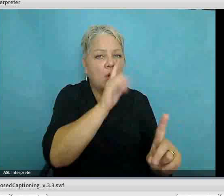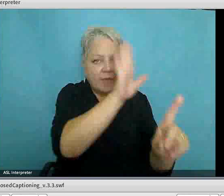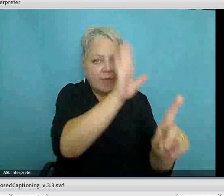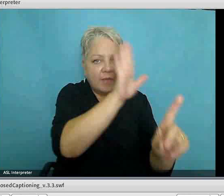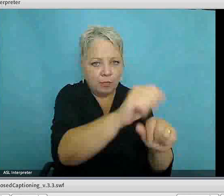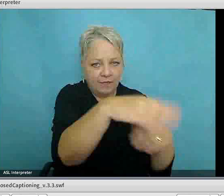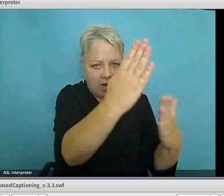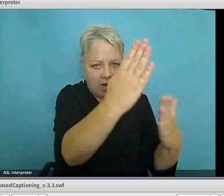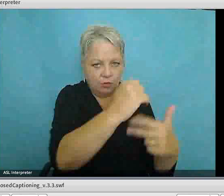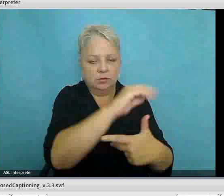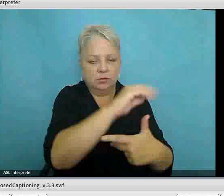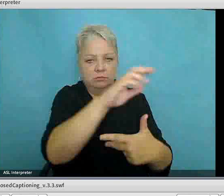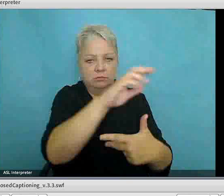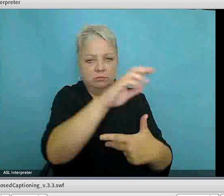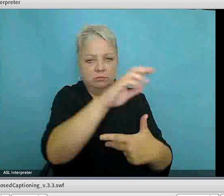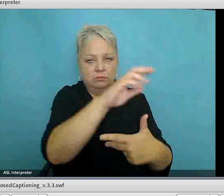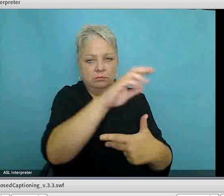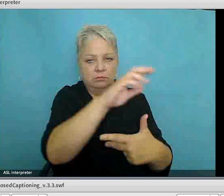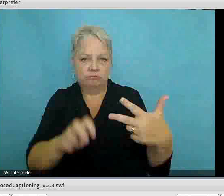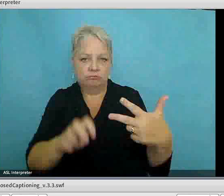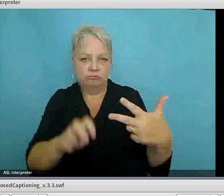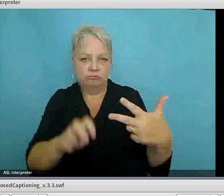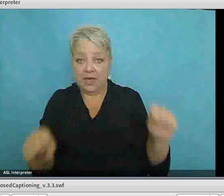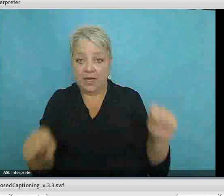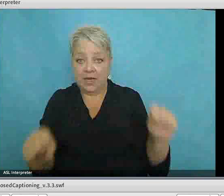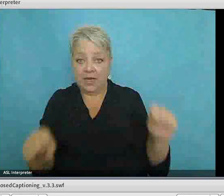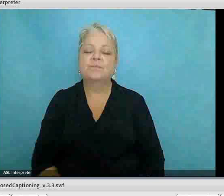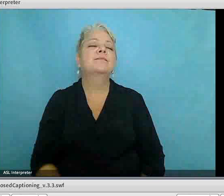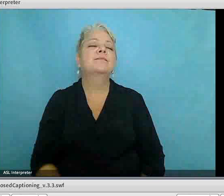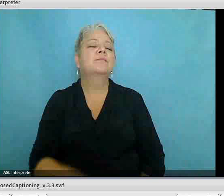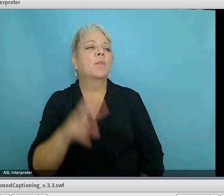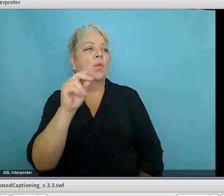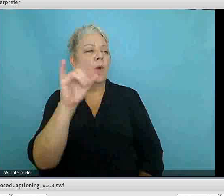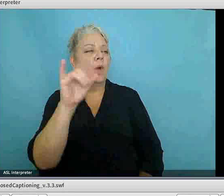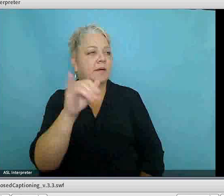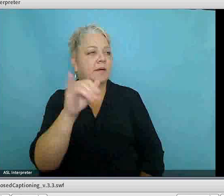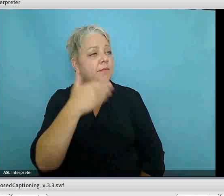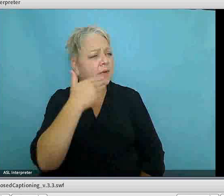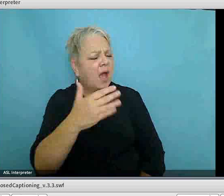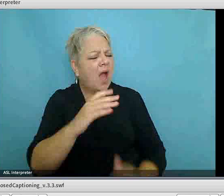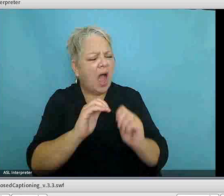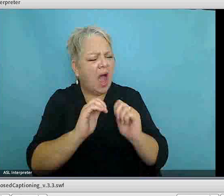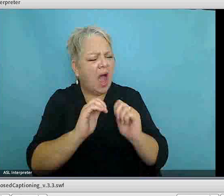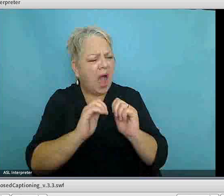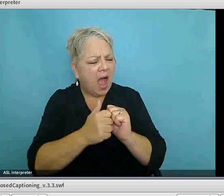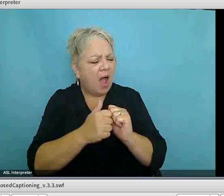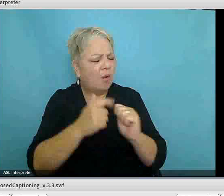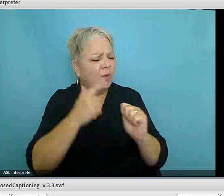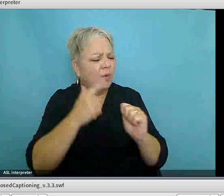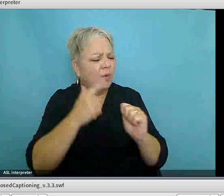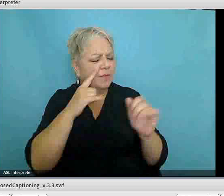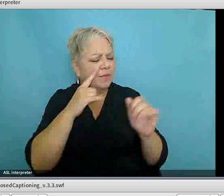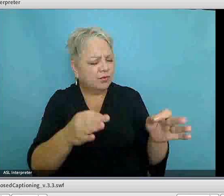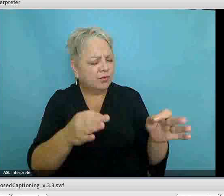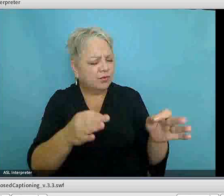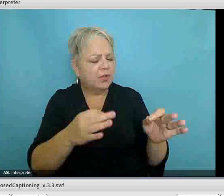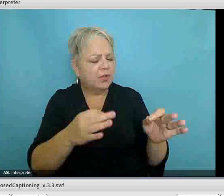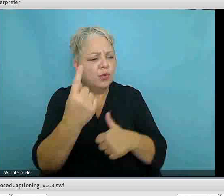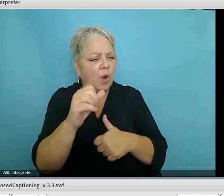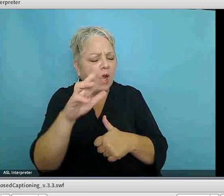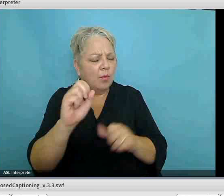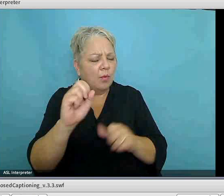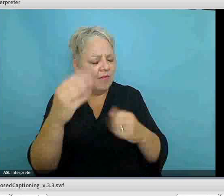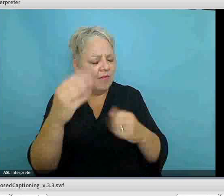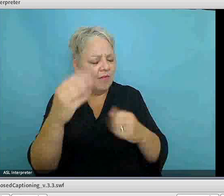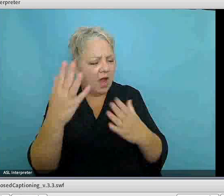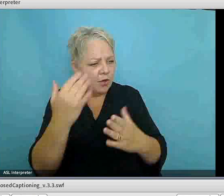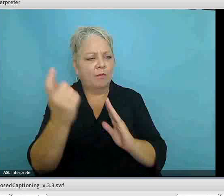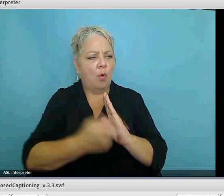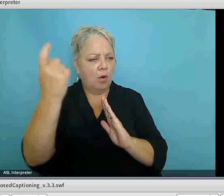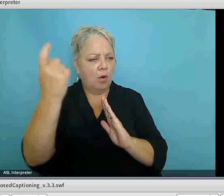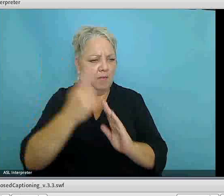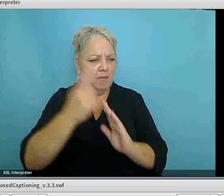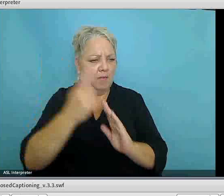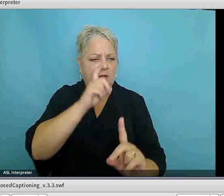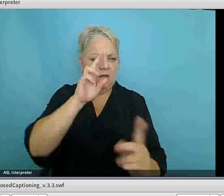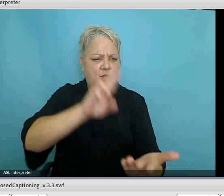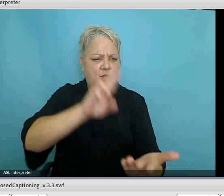If I am understanding, how will we decide which plan to enroll the